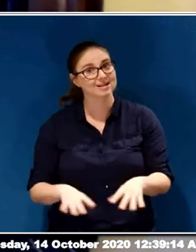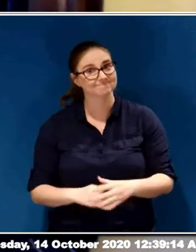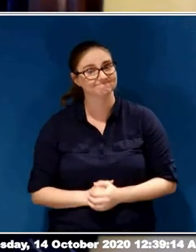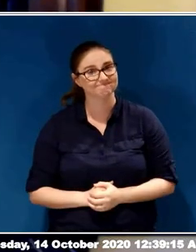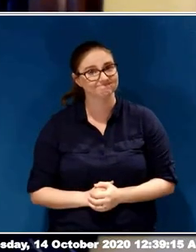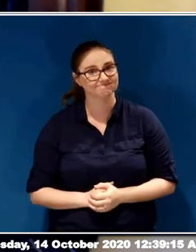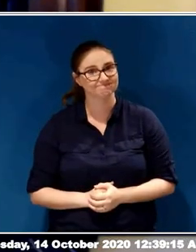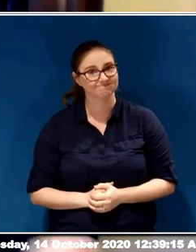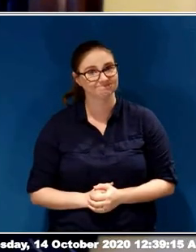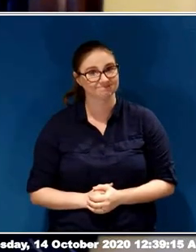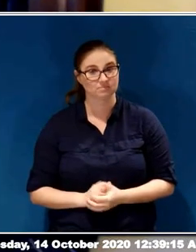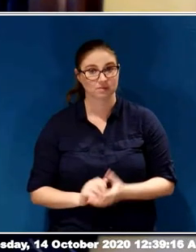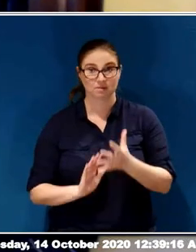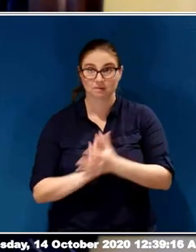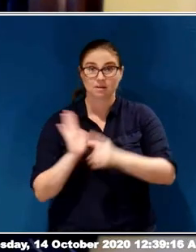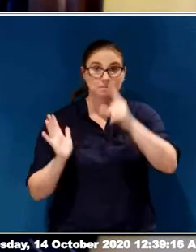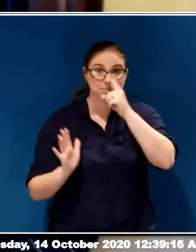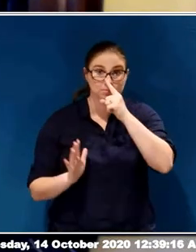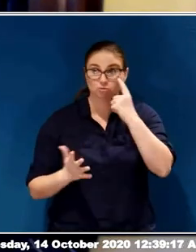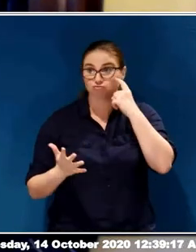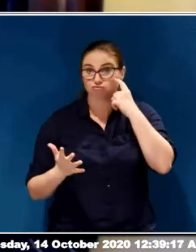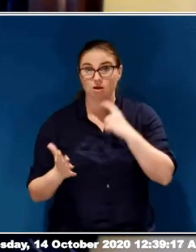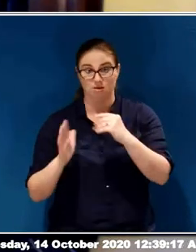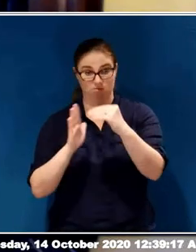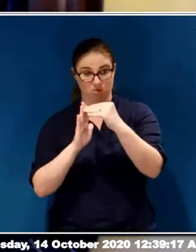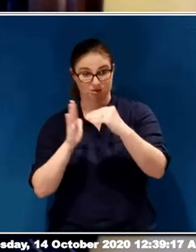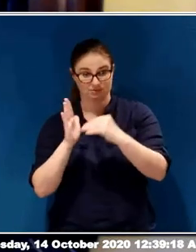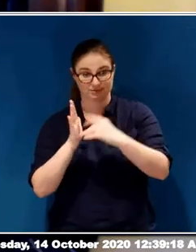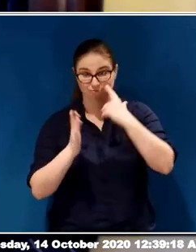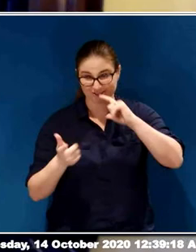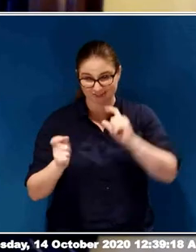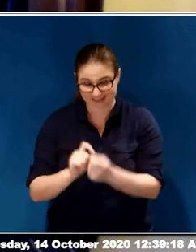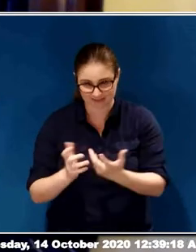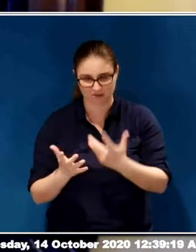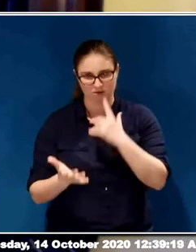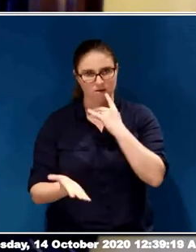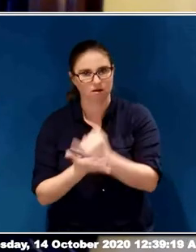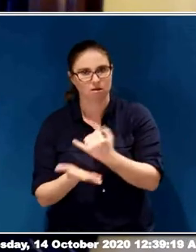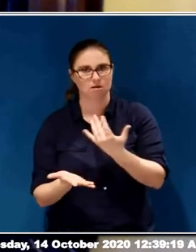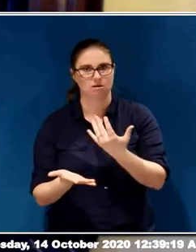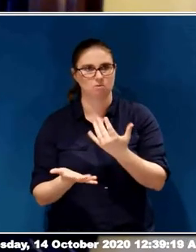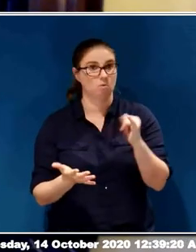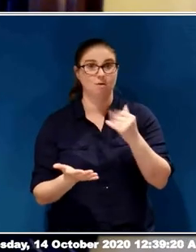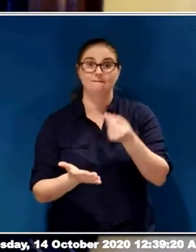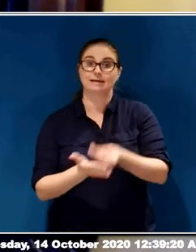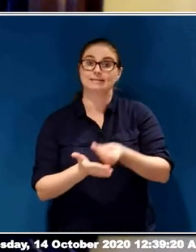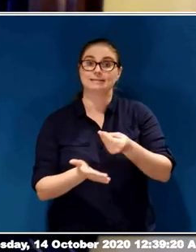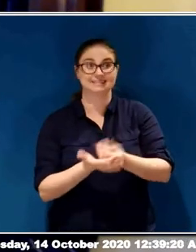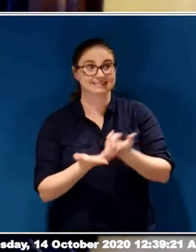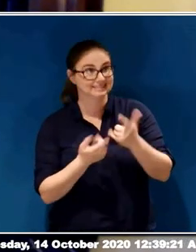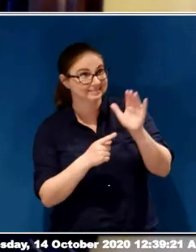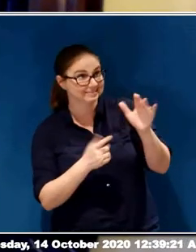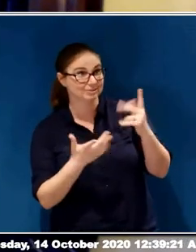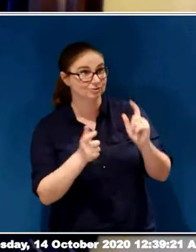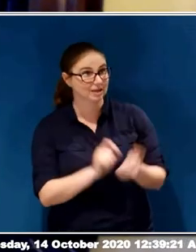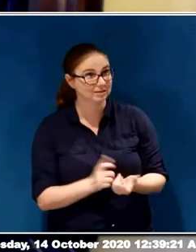funding reforms, for example. Because these are enacted in different ways between different states, and these